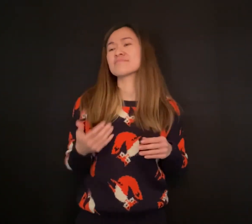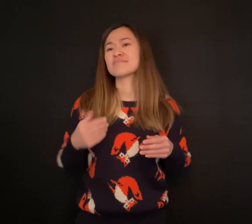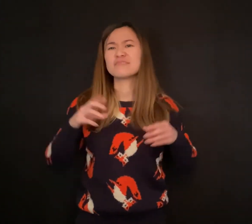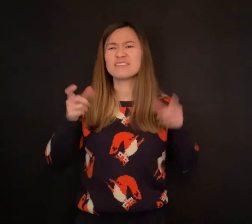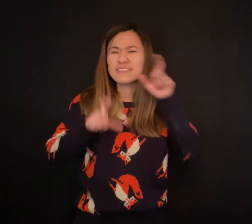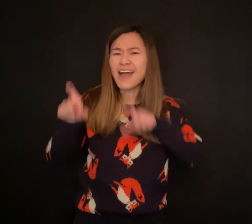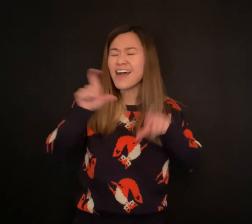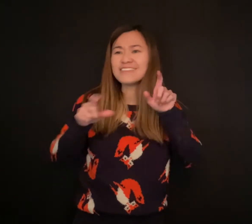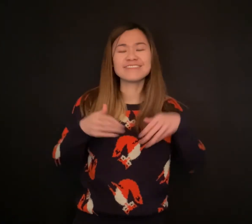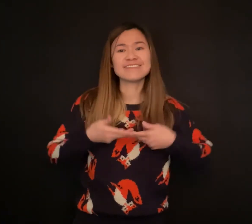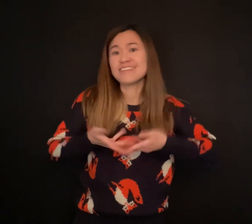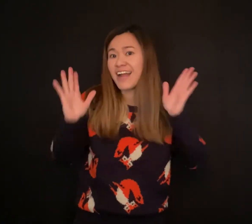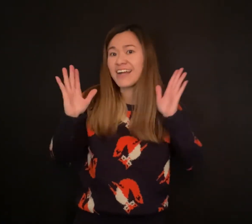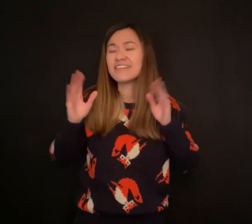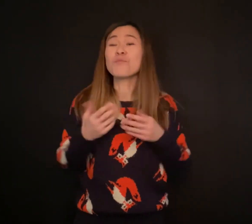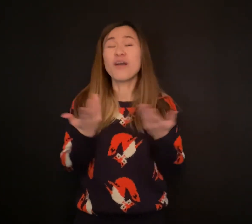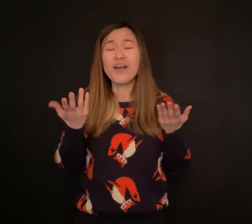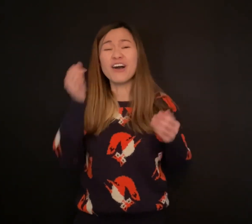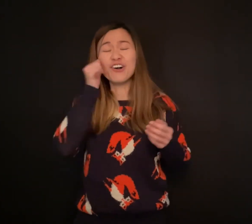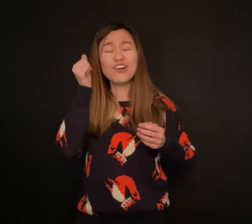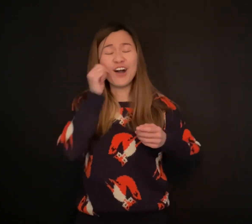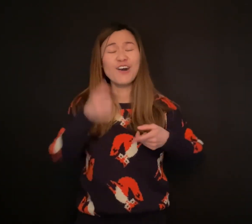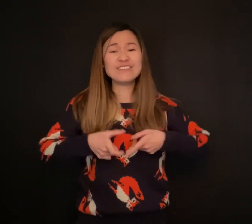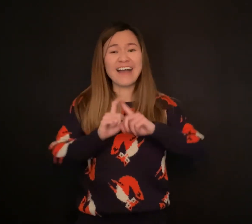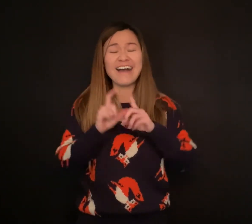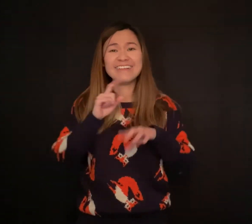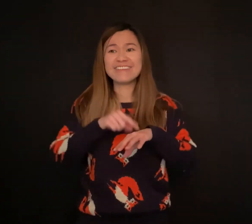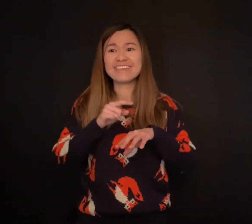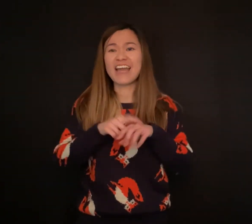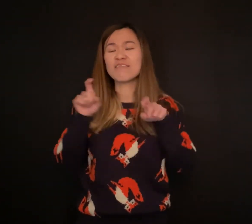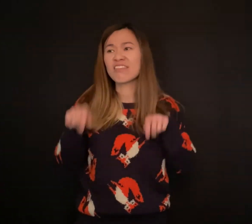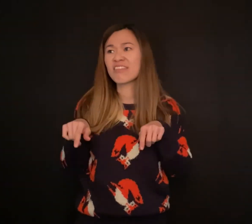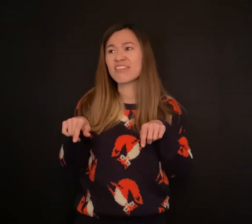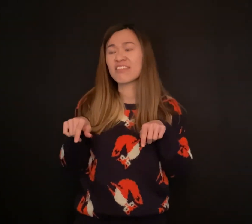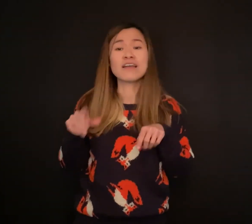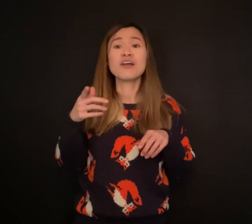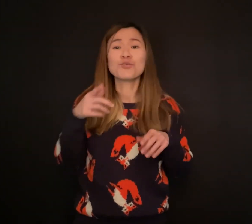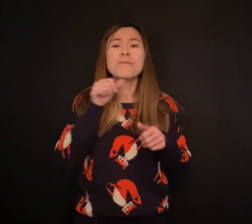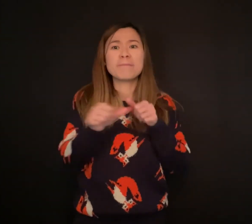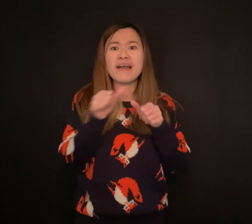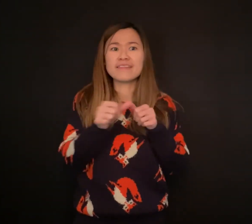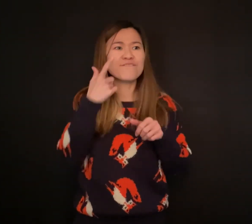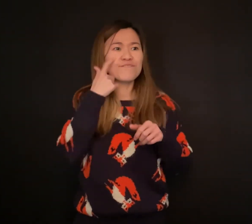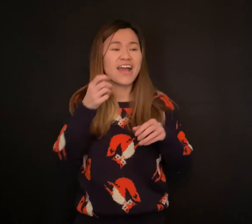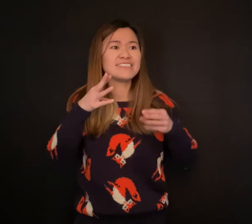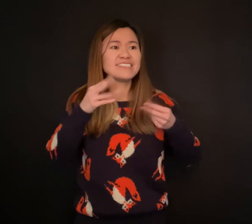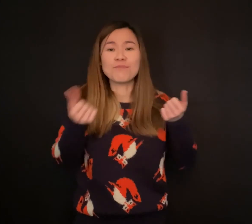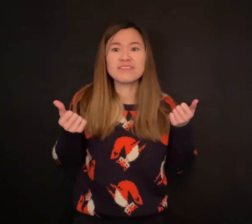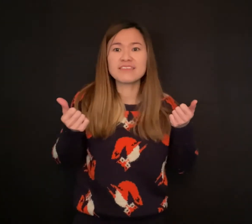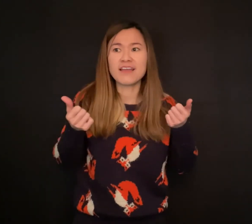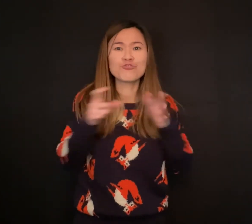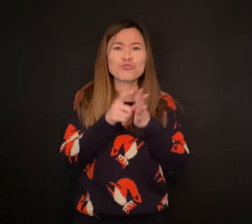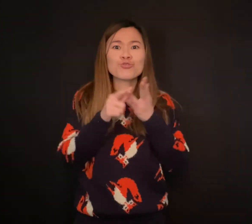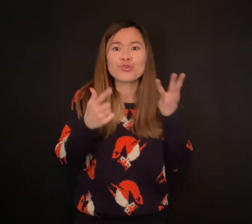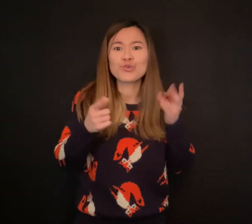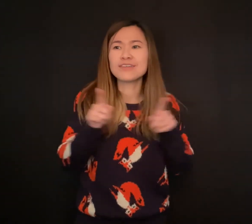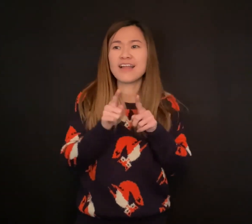Also science, any anything really. I know it's a hard time now to just stay inside, but its better to find something to do.